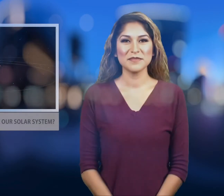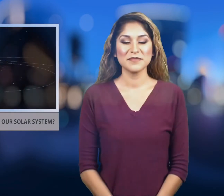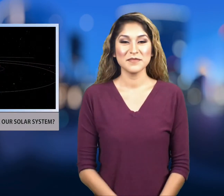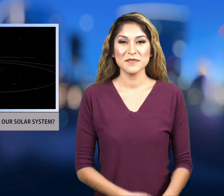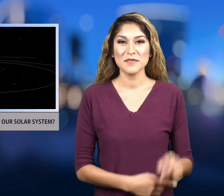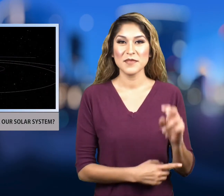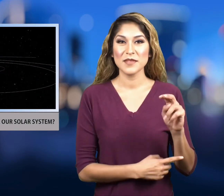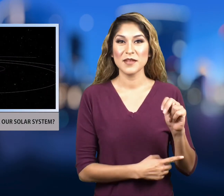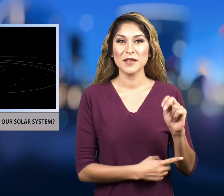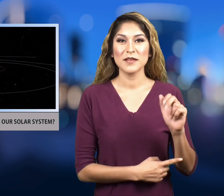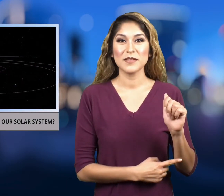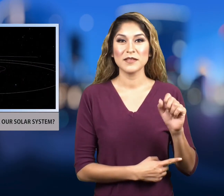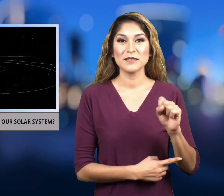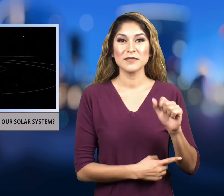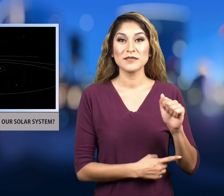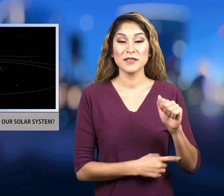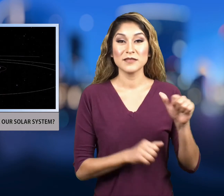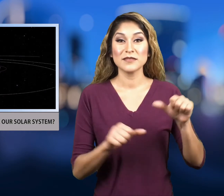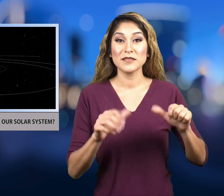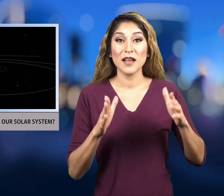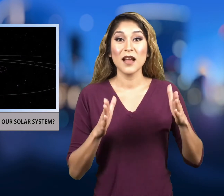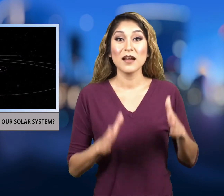NASA scientists are